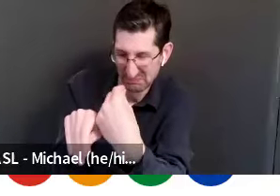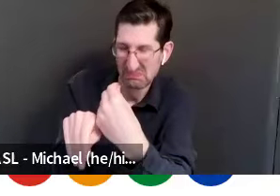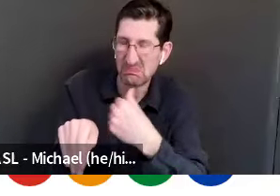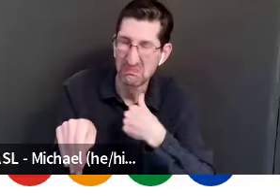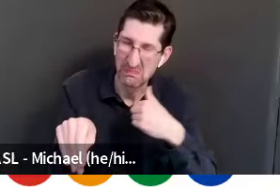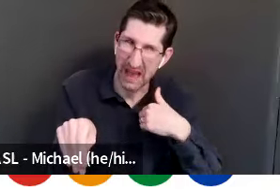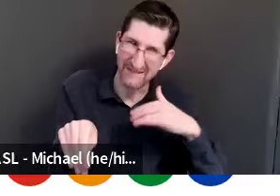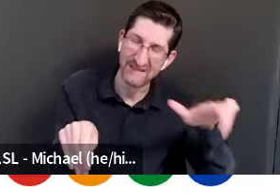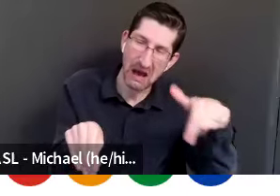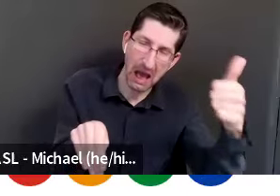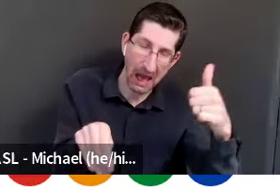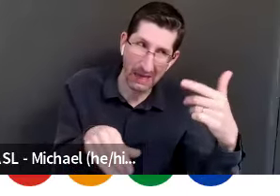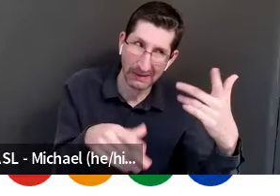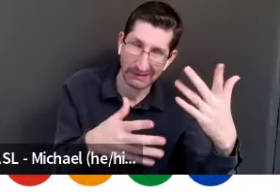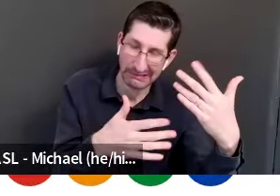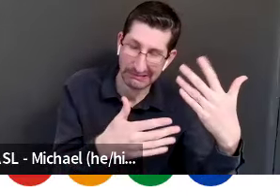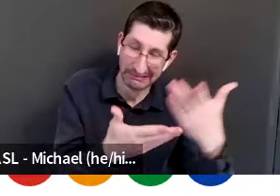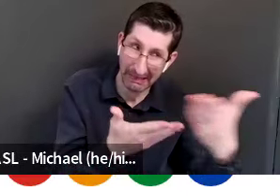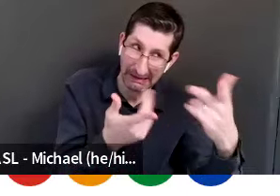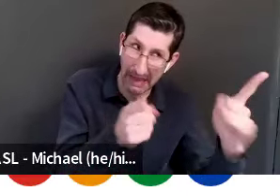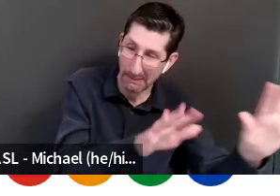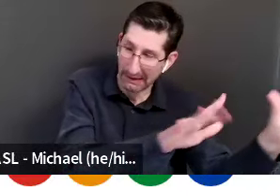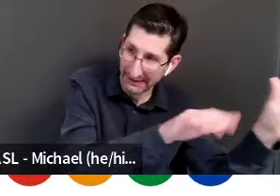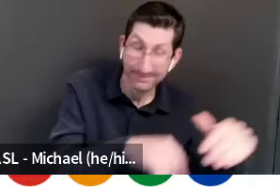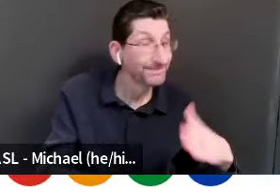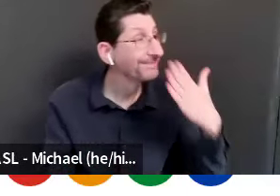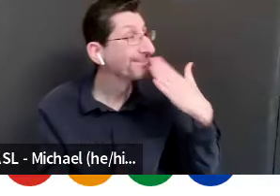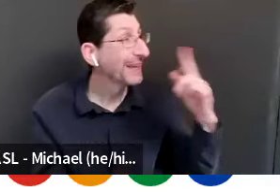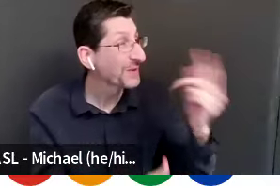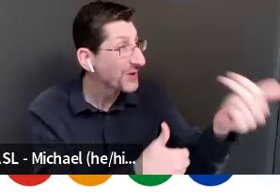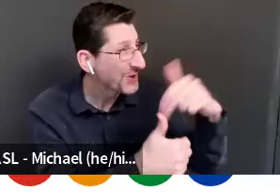AFTERNOON BECAUSE I NEED TO COME OFF OF THIS. DID MOVE ON TO SOMETHING ELSE.